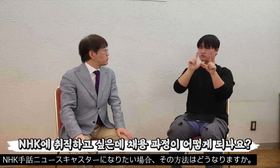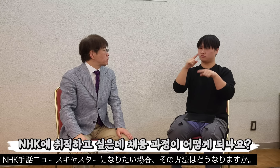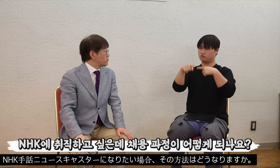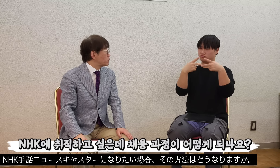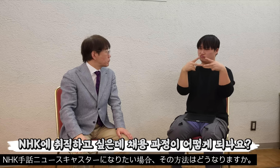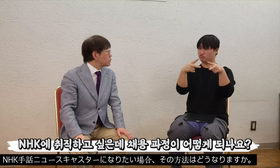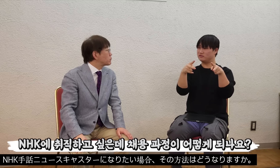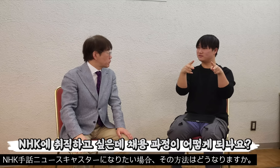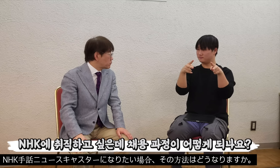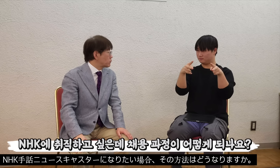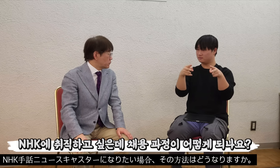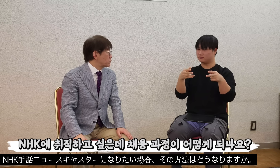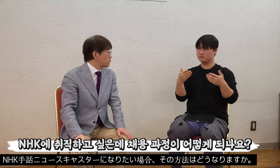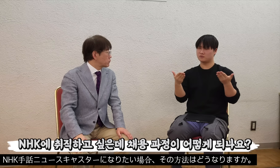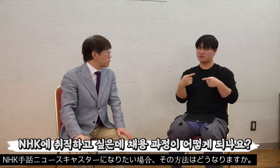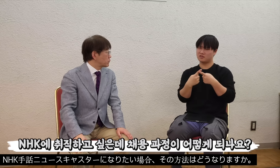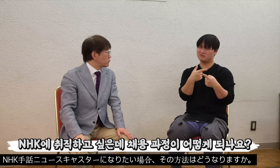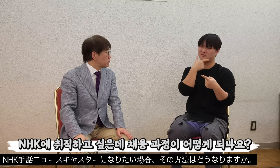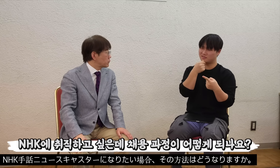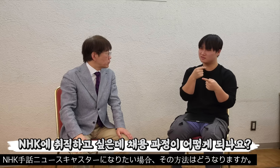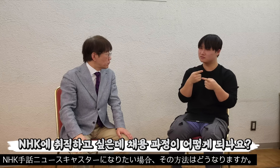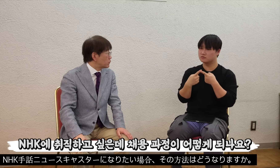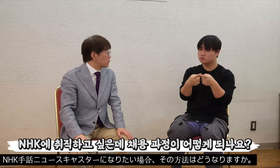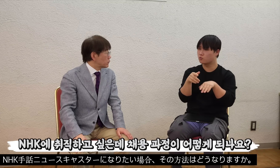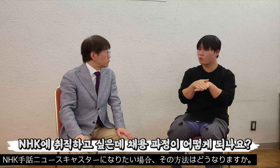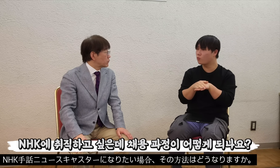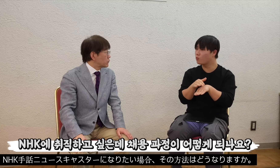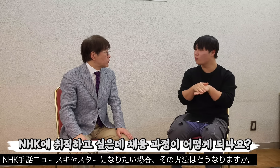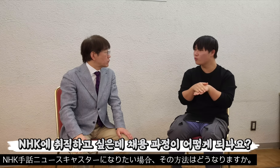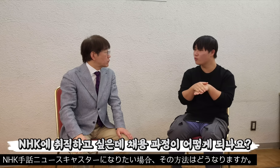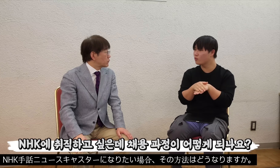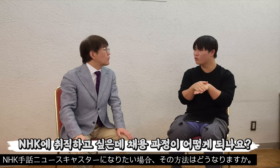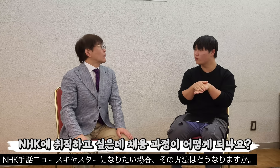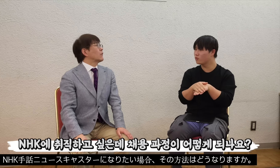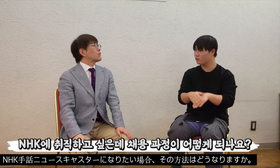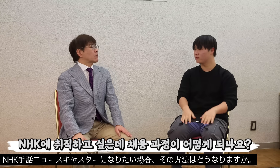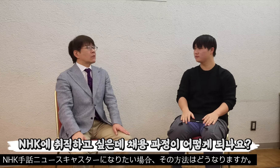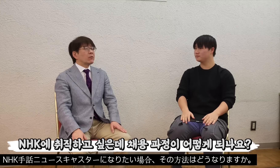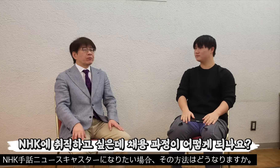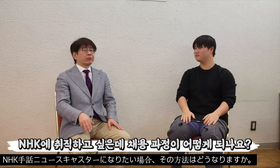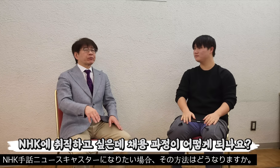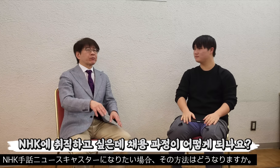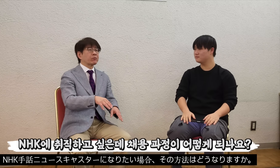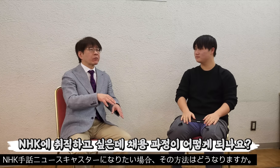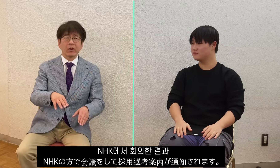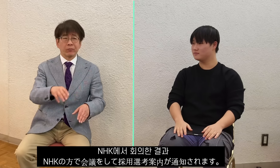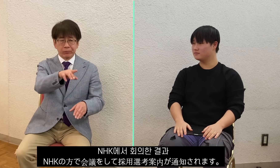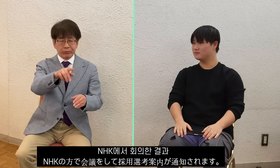I want to get a job at NHK. What is the hiring process like?